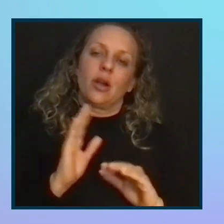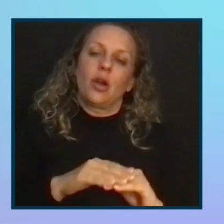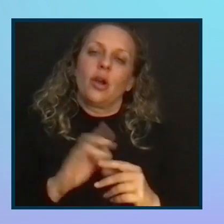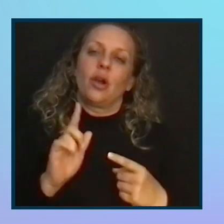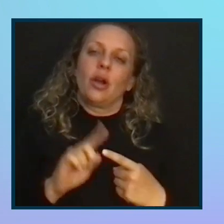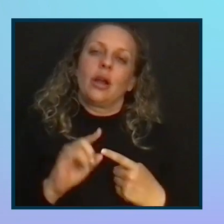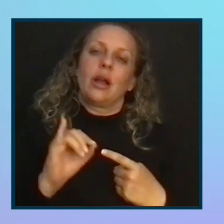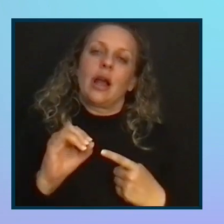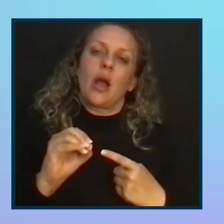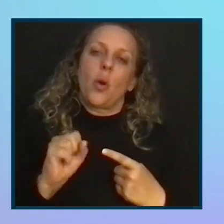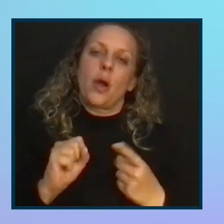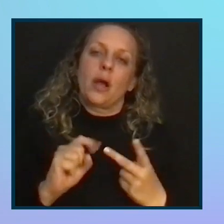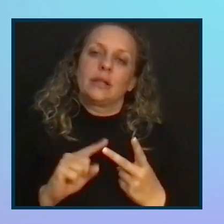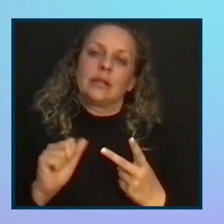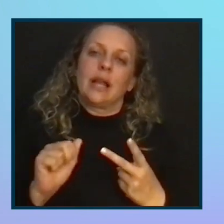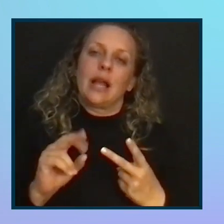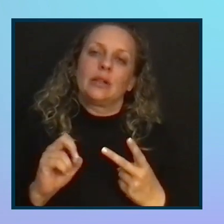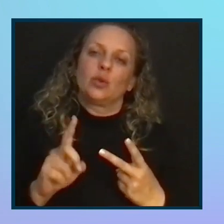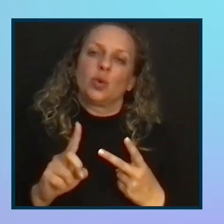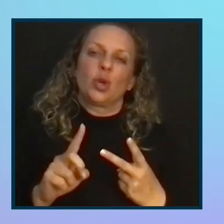fall short of accessibility standards?